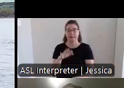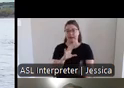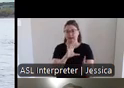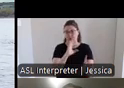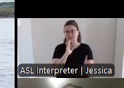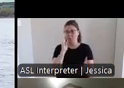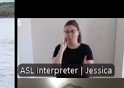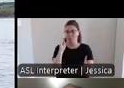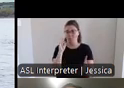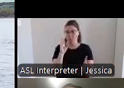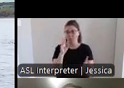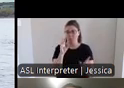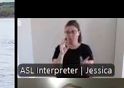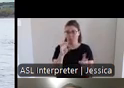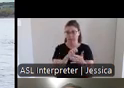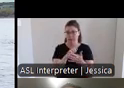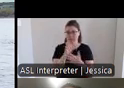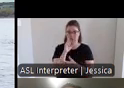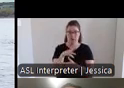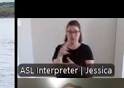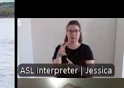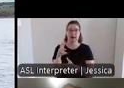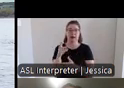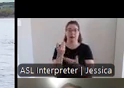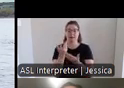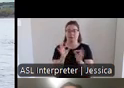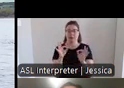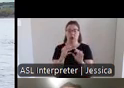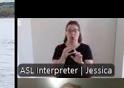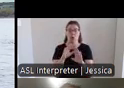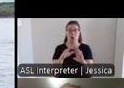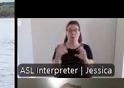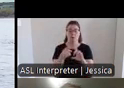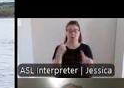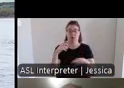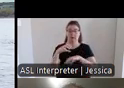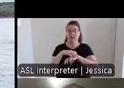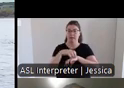And they offer, free open sour-, a free open source platform for people to make digital books.